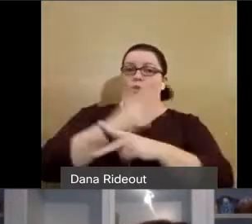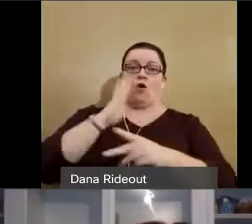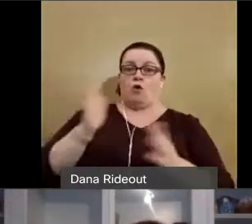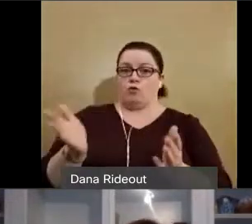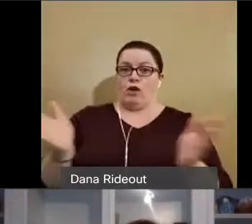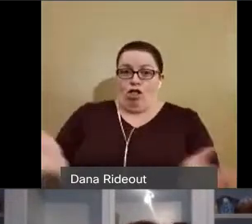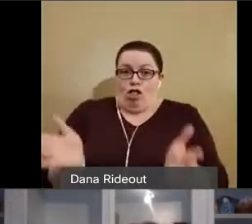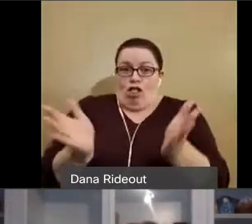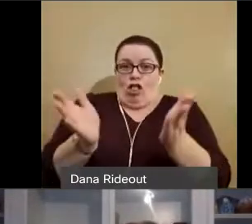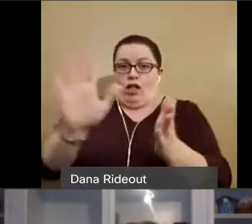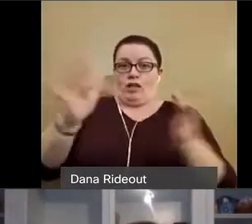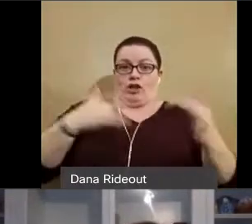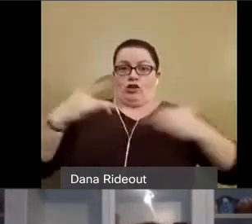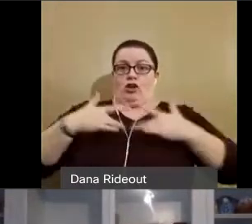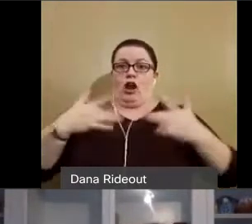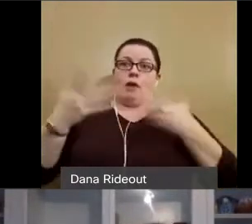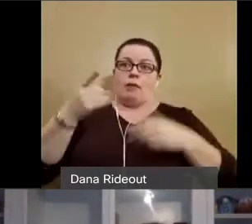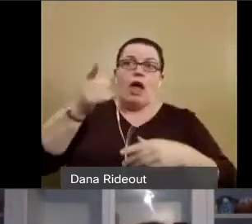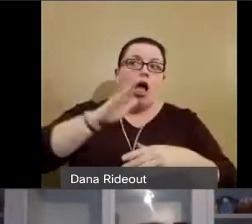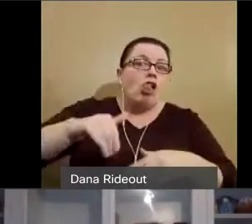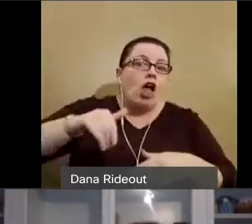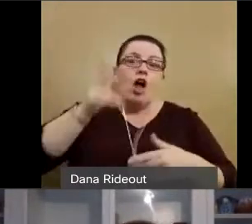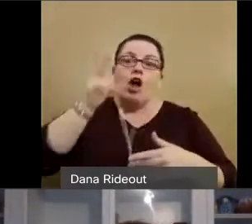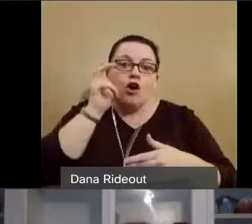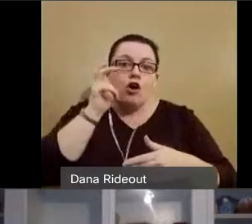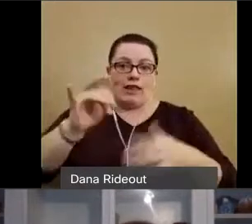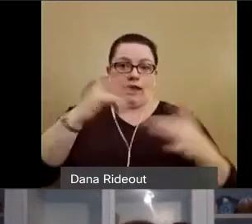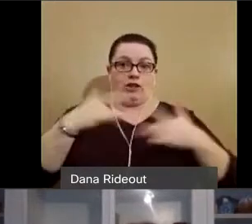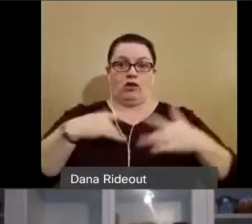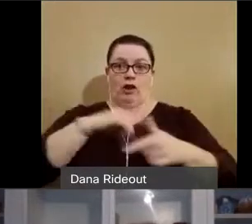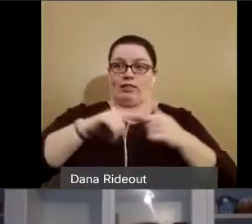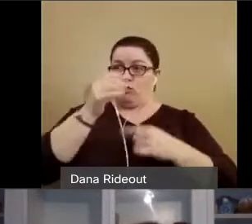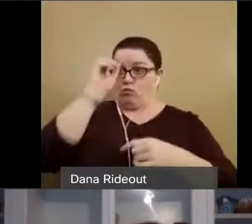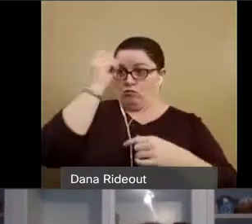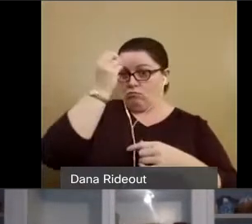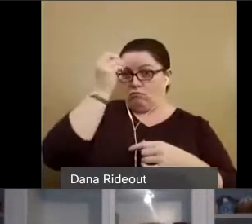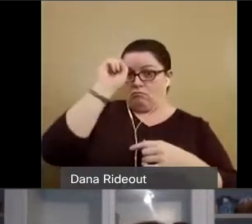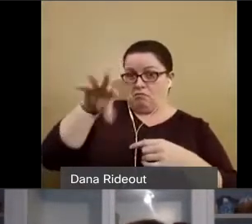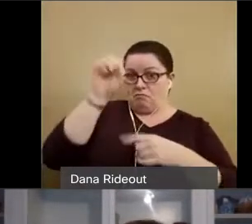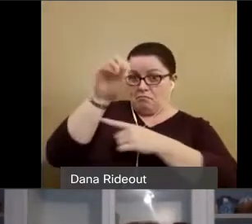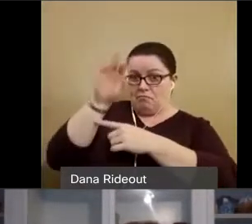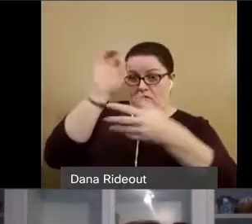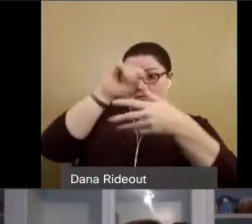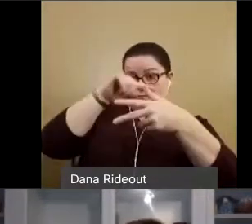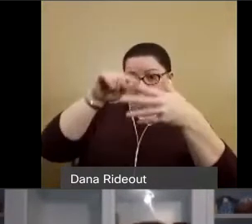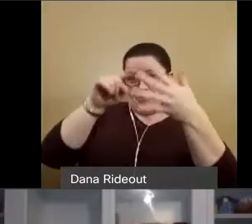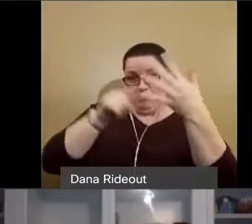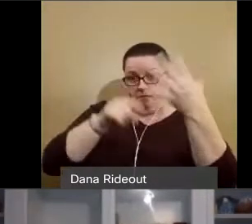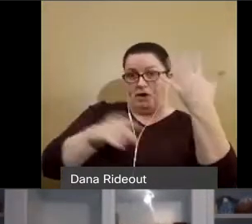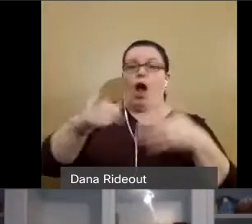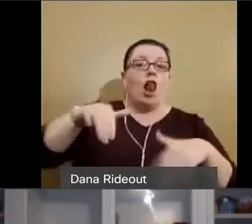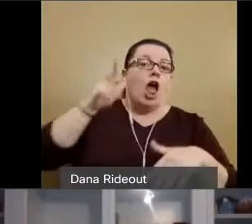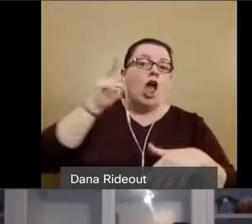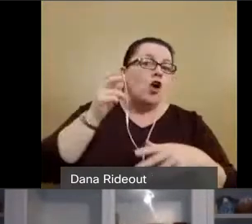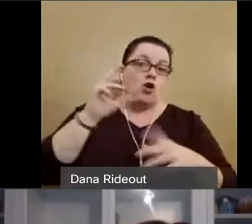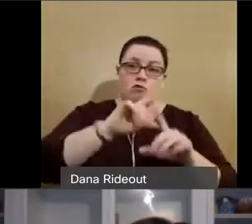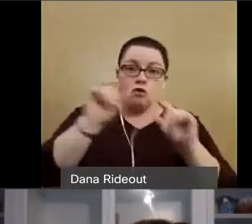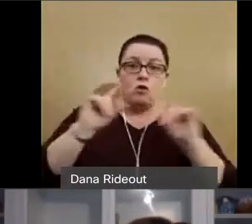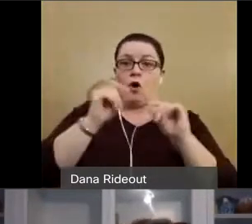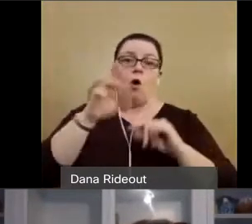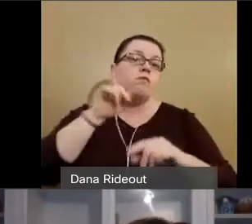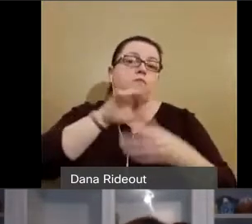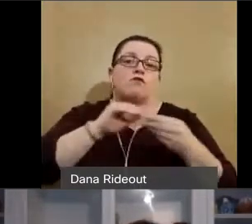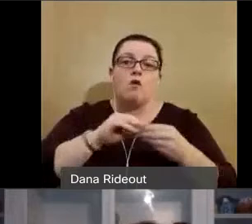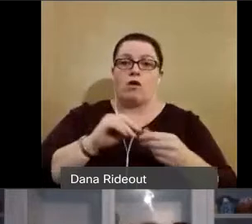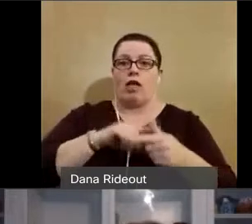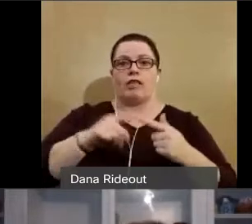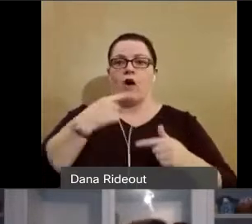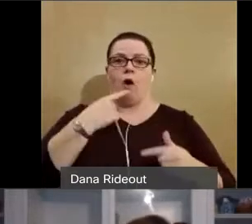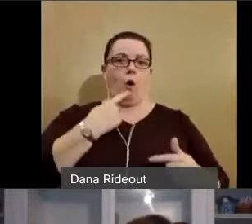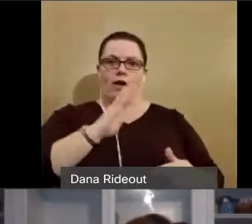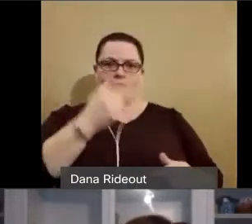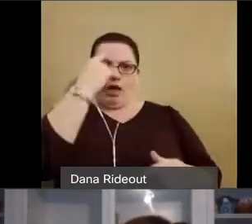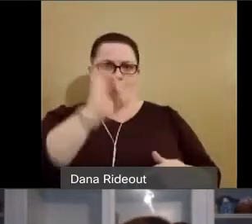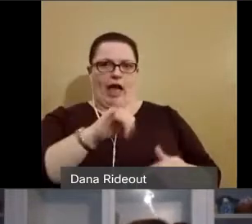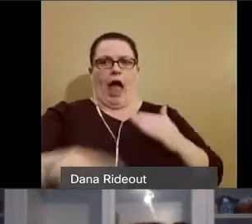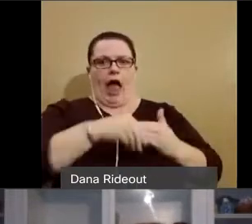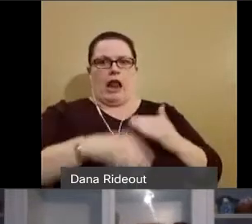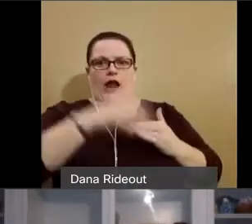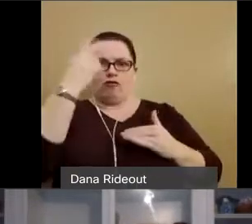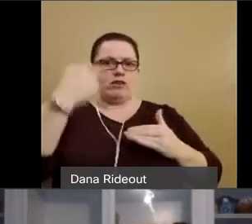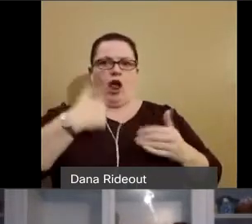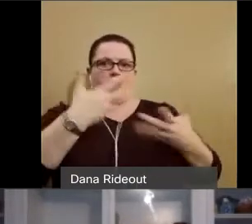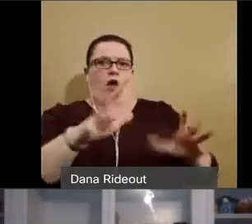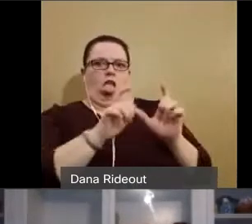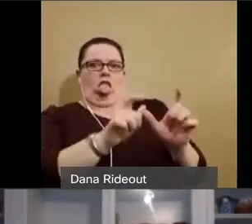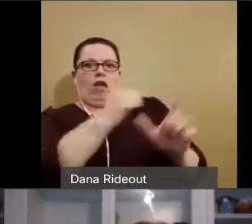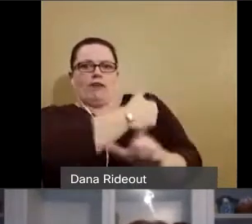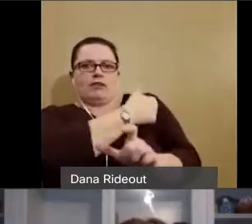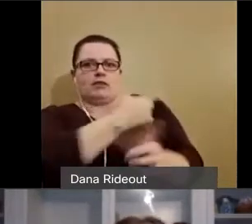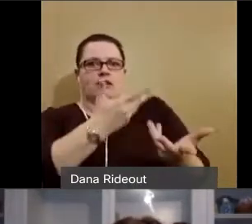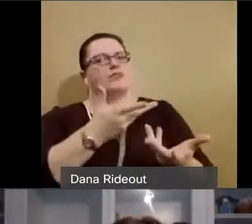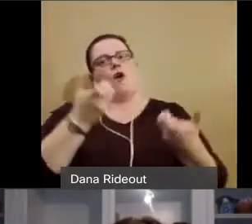They may never even heard of so they might not be aware of some of the groomers conspiracy theory is going around. They hear them and they're like oh, wow. I never thought about that. And then they add that to all the reasons why they don't want to get the vaccine. So we don't want to do this as a giant blanket statement either.